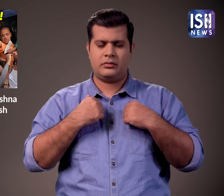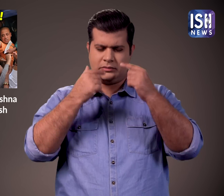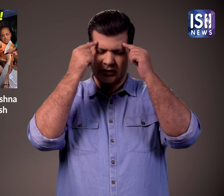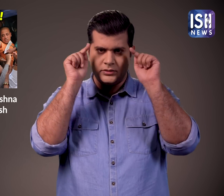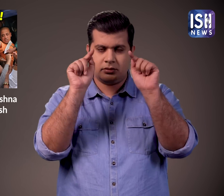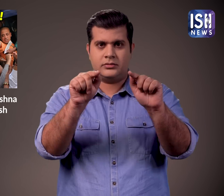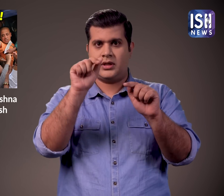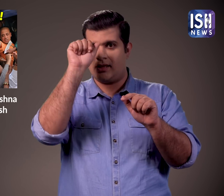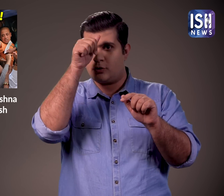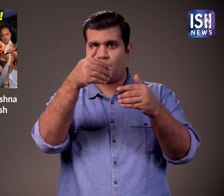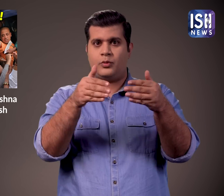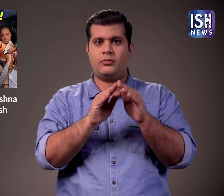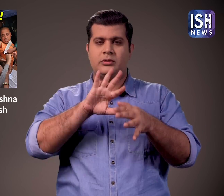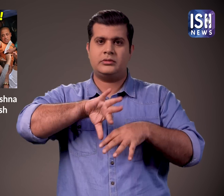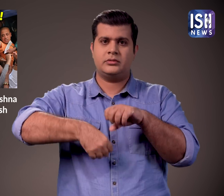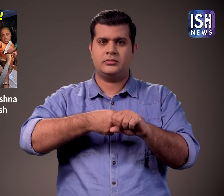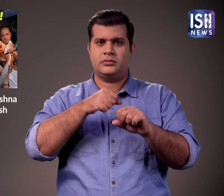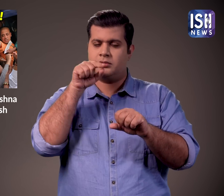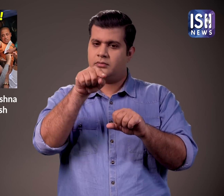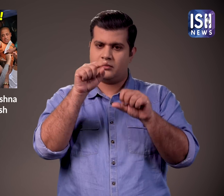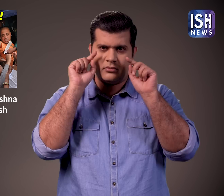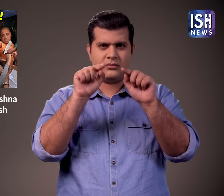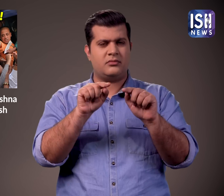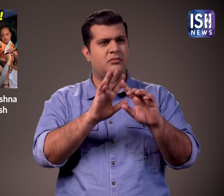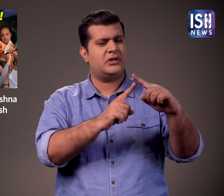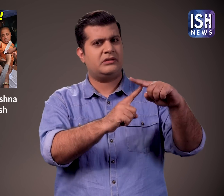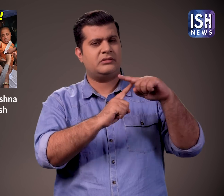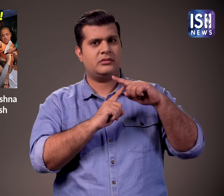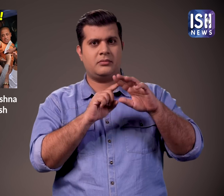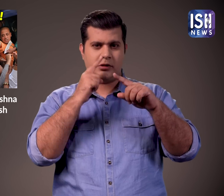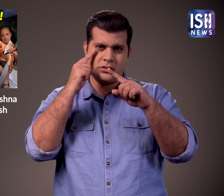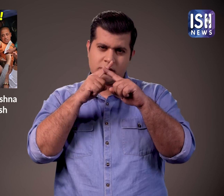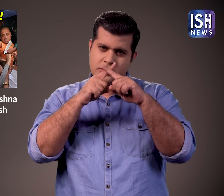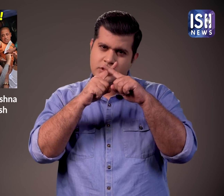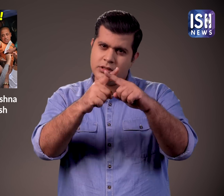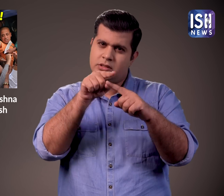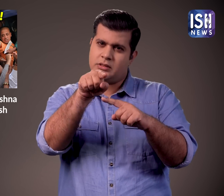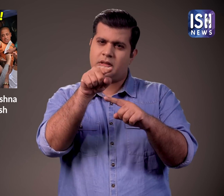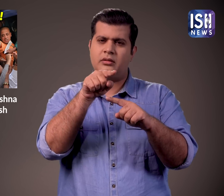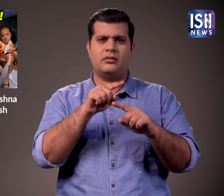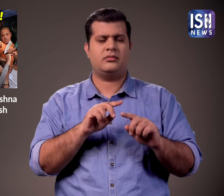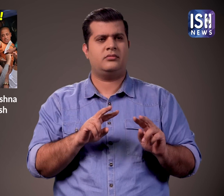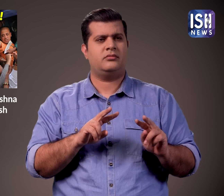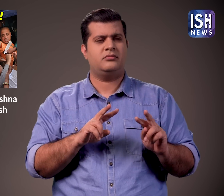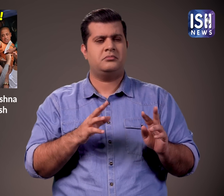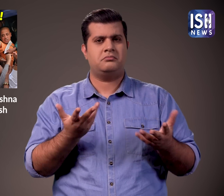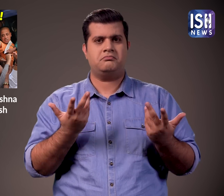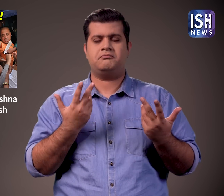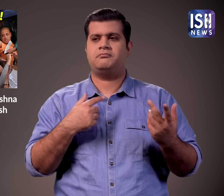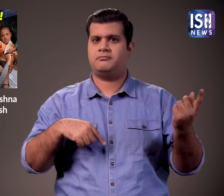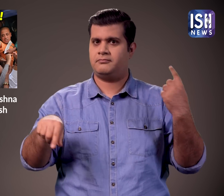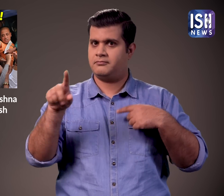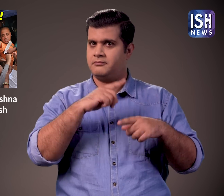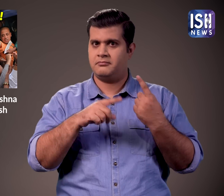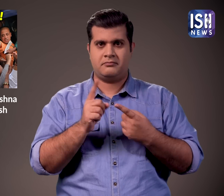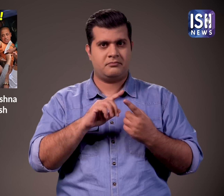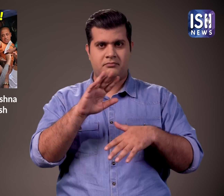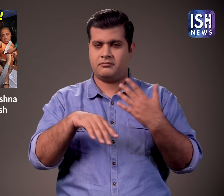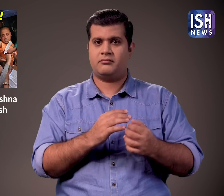and are targeting the Hindu community. It is very sad!